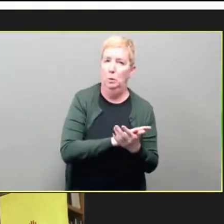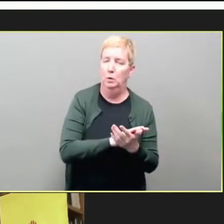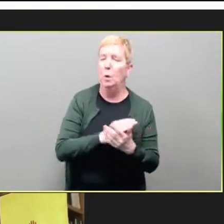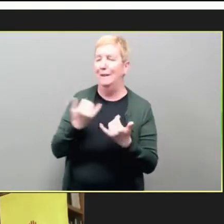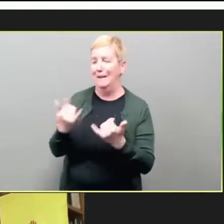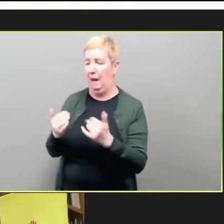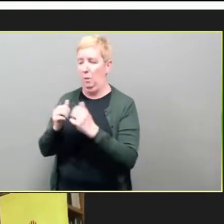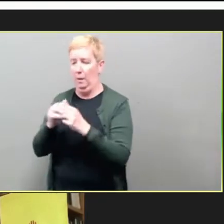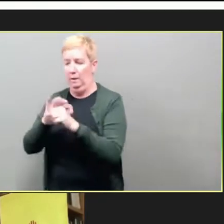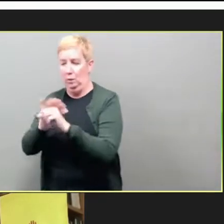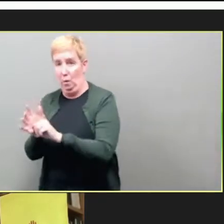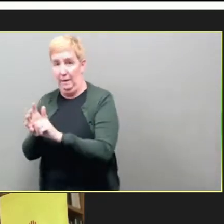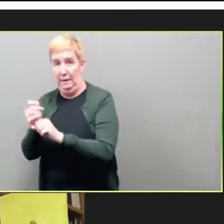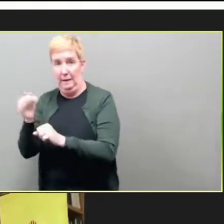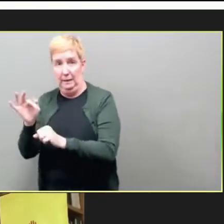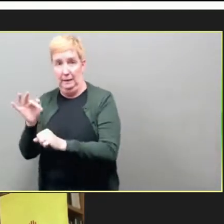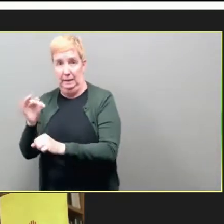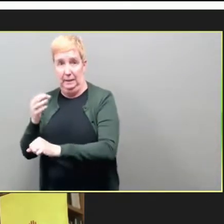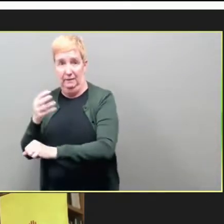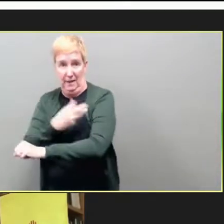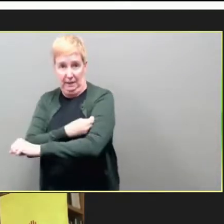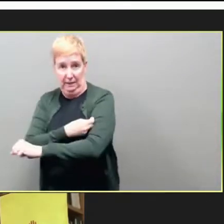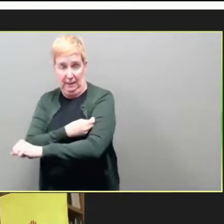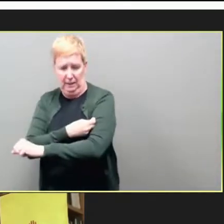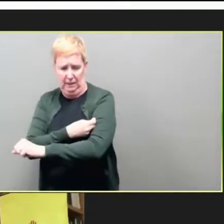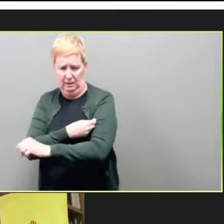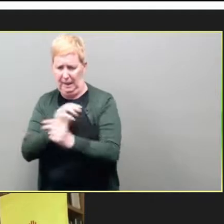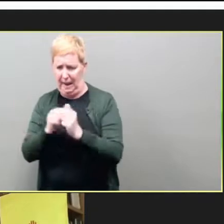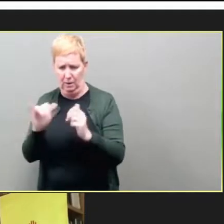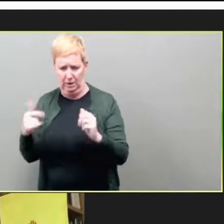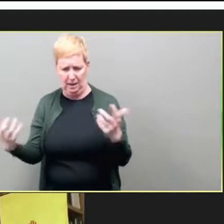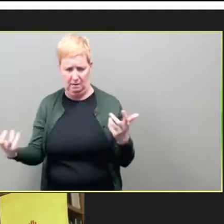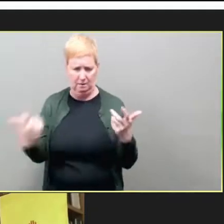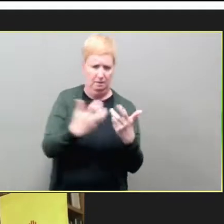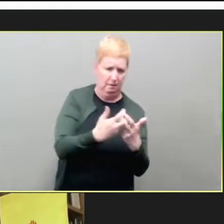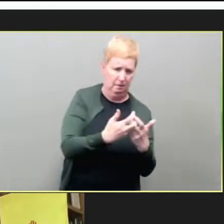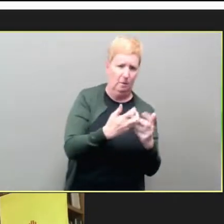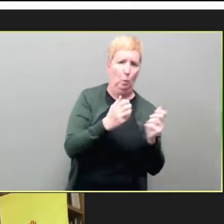vaccine fit in with that. As we look at these younger groups. Yeah. And thank